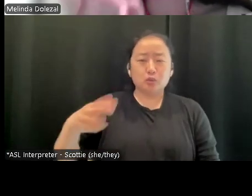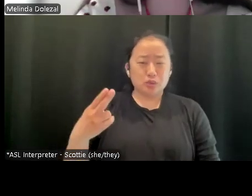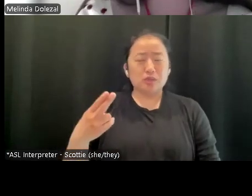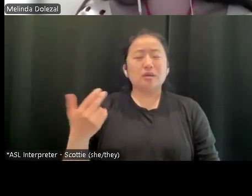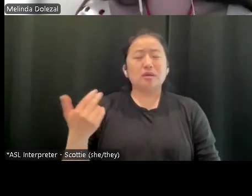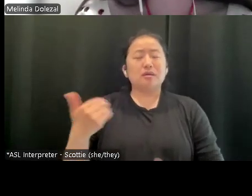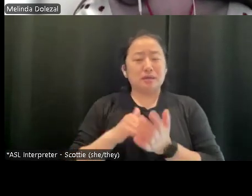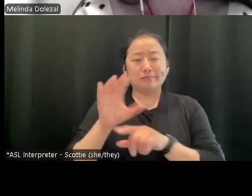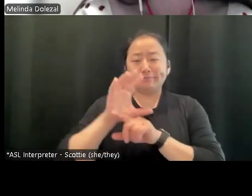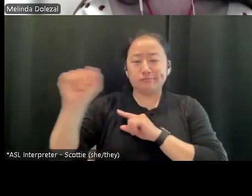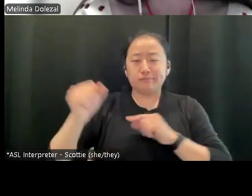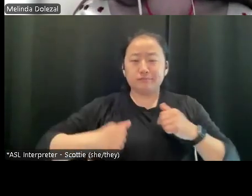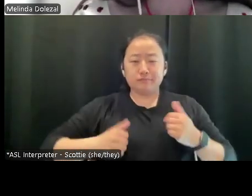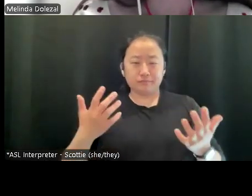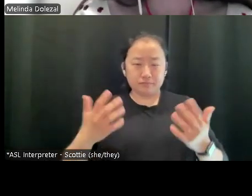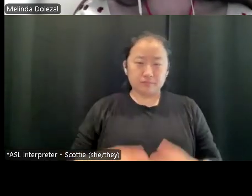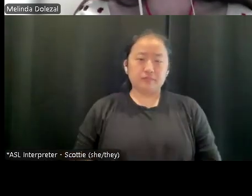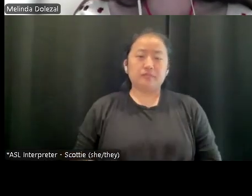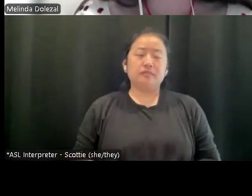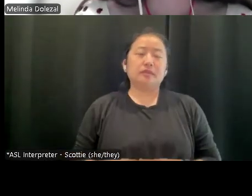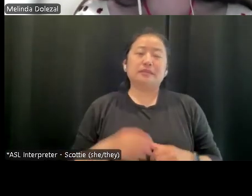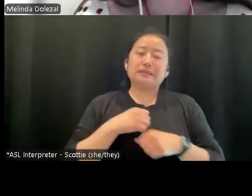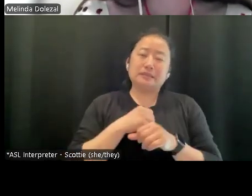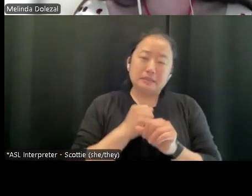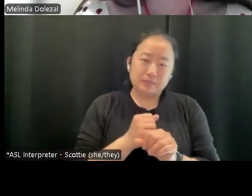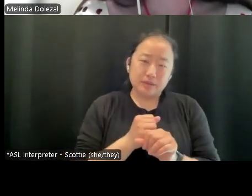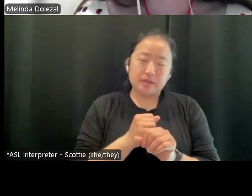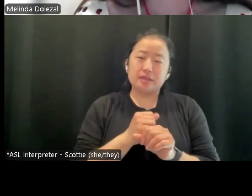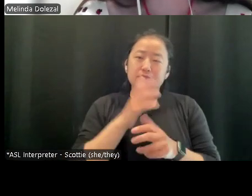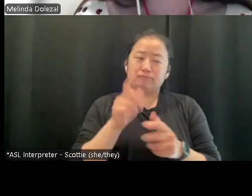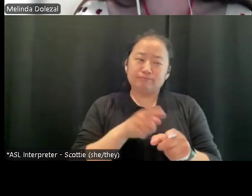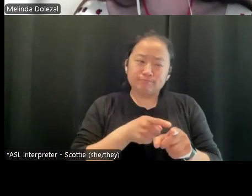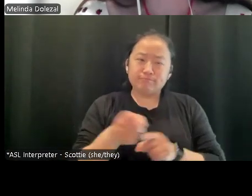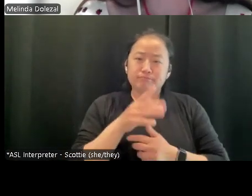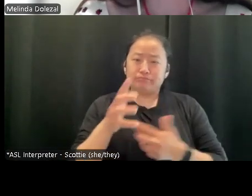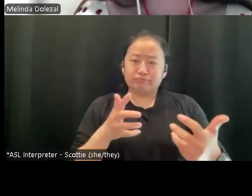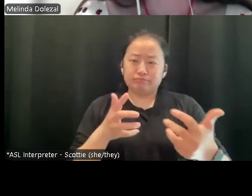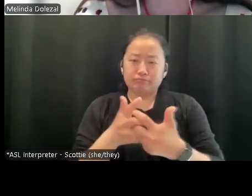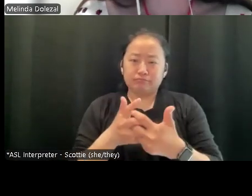at is creating customized devices that can meet the needs of a person's unique height,